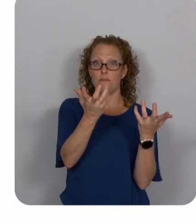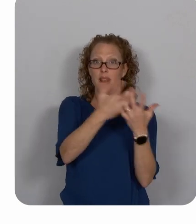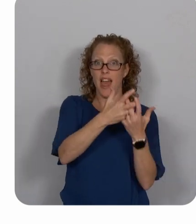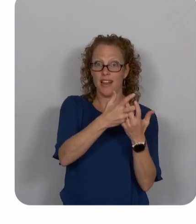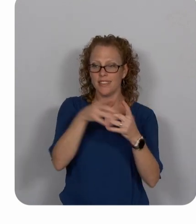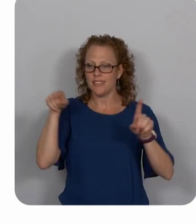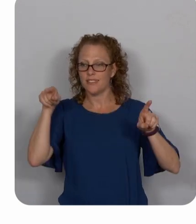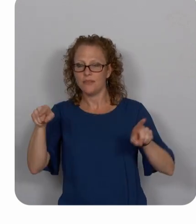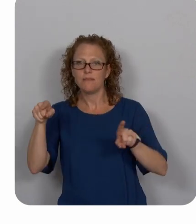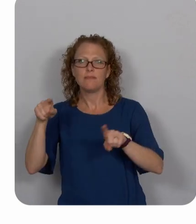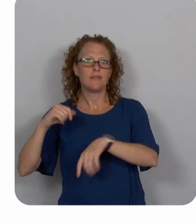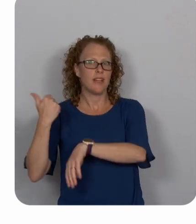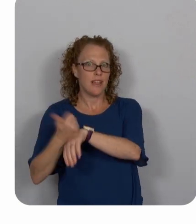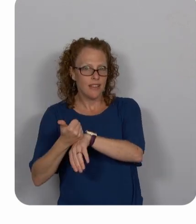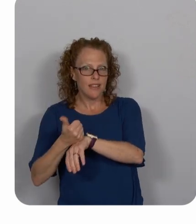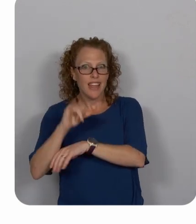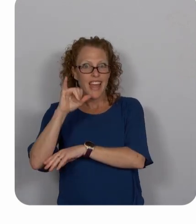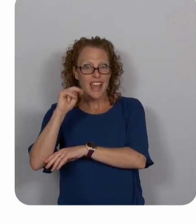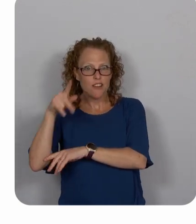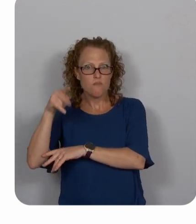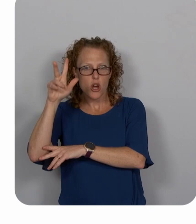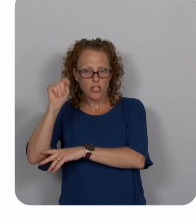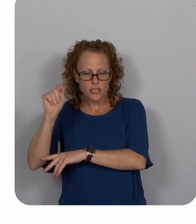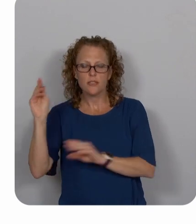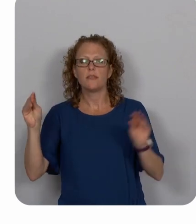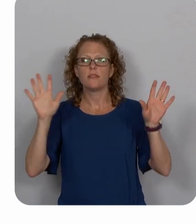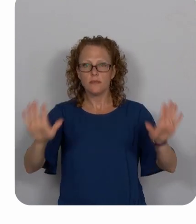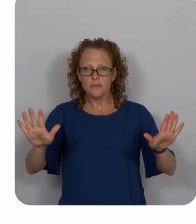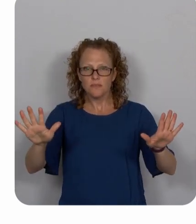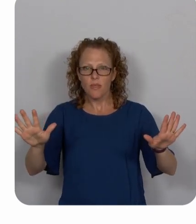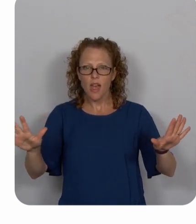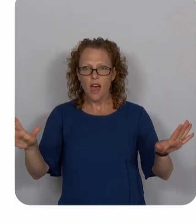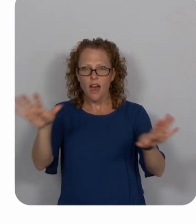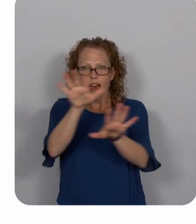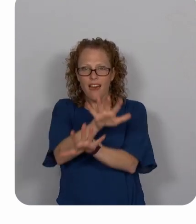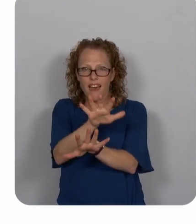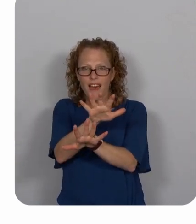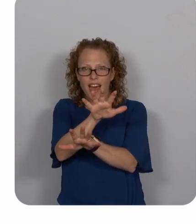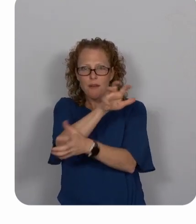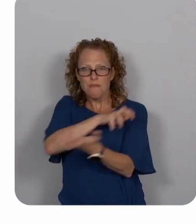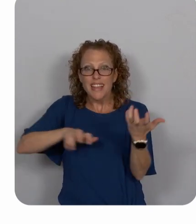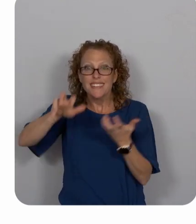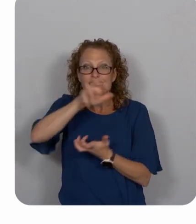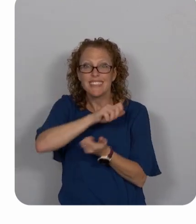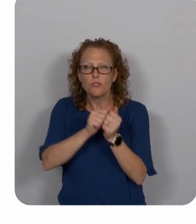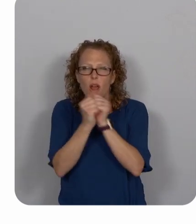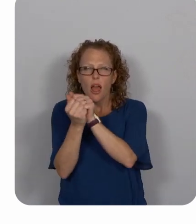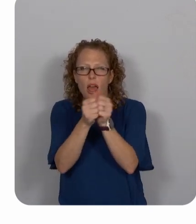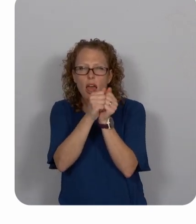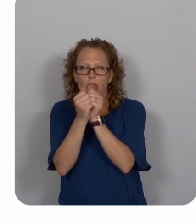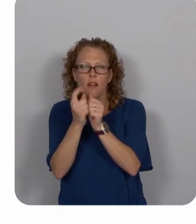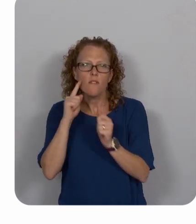you can define, overlap, combine animation clips to generate completely customized movement